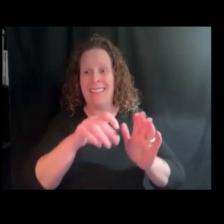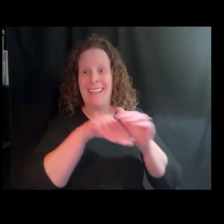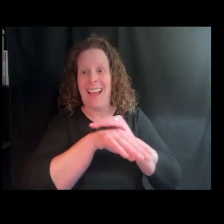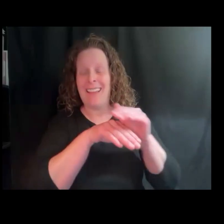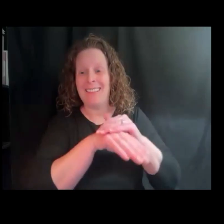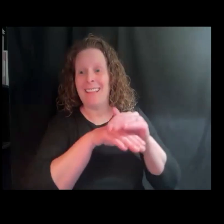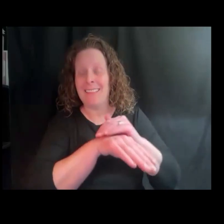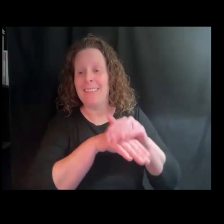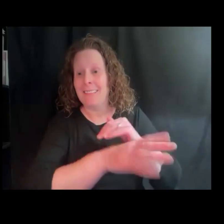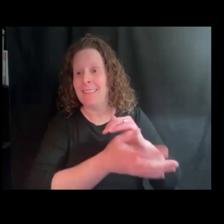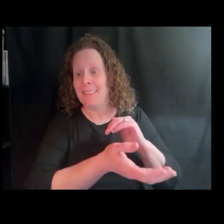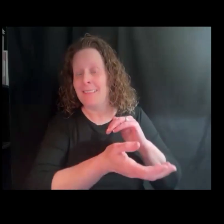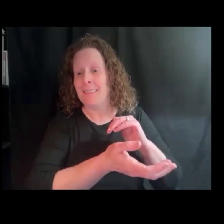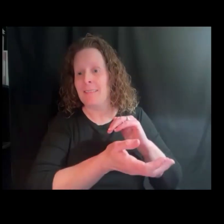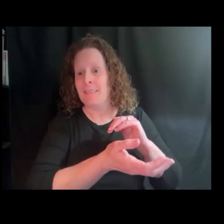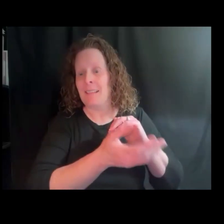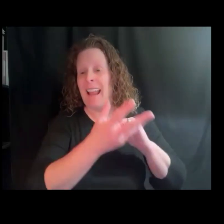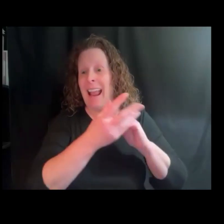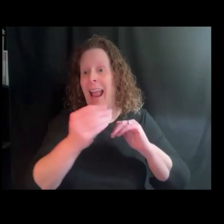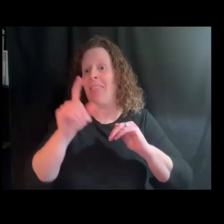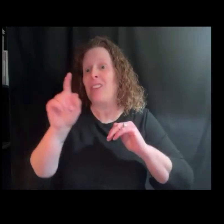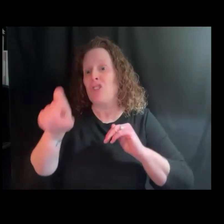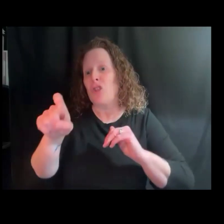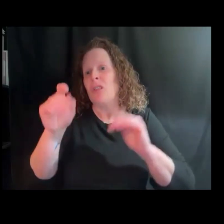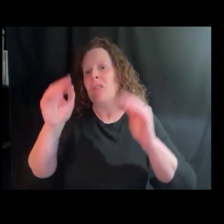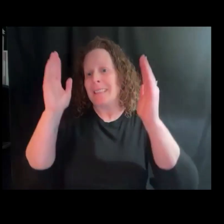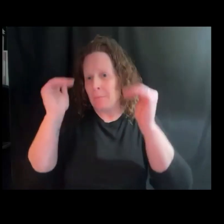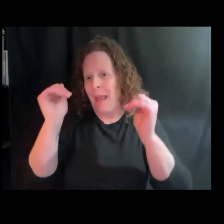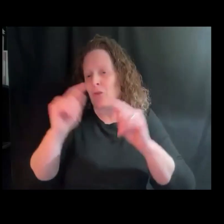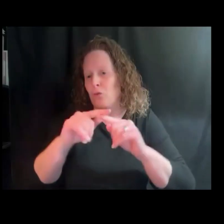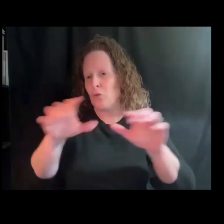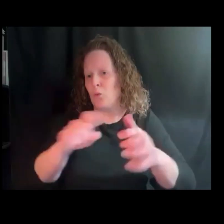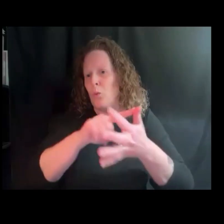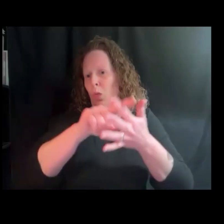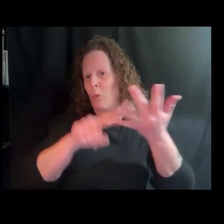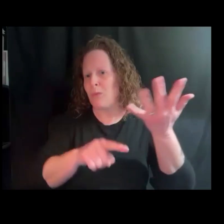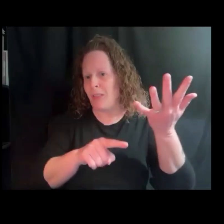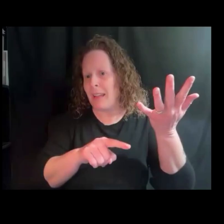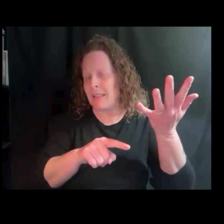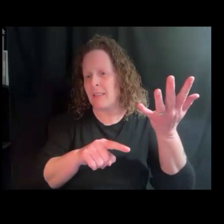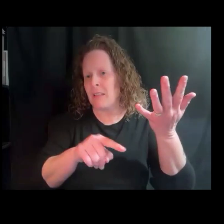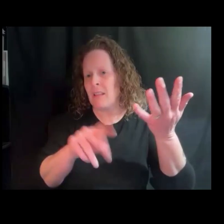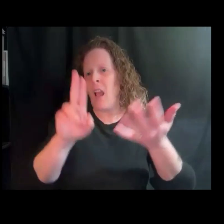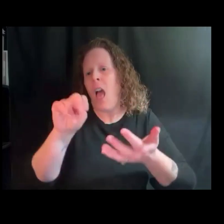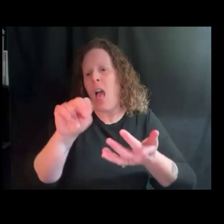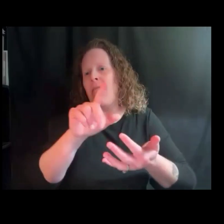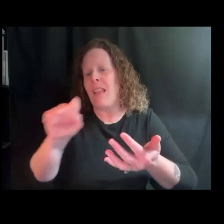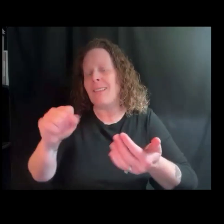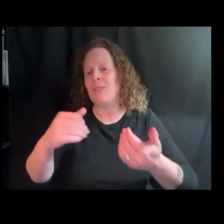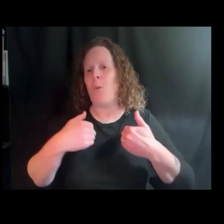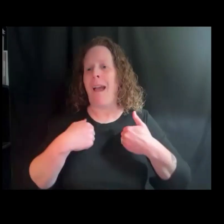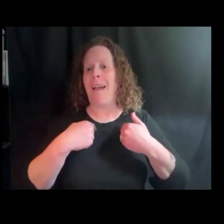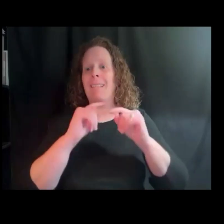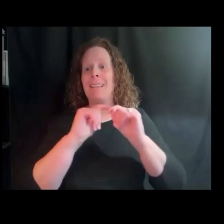willing to interpret because those students need access in those settings right? And so the interpreter is